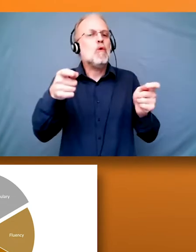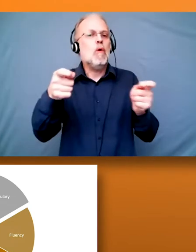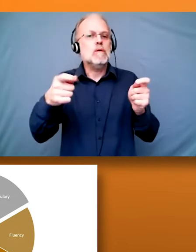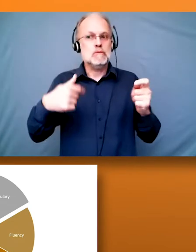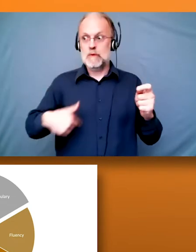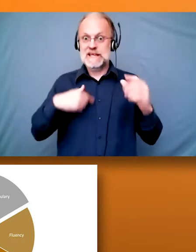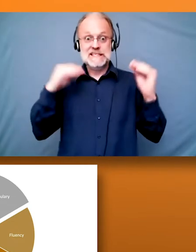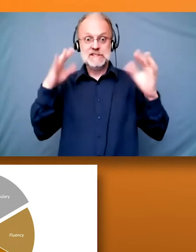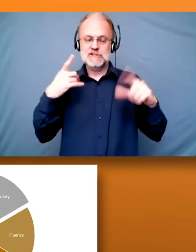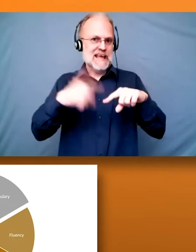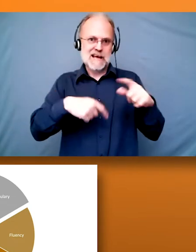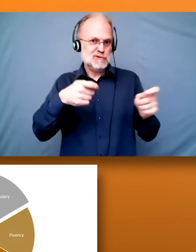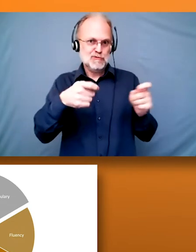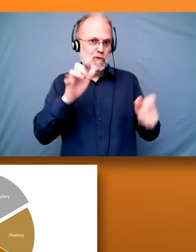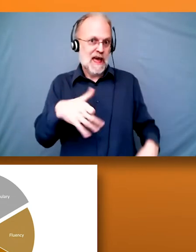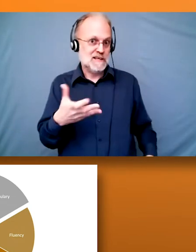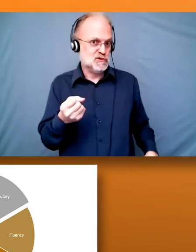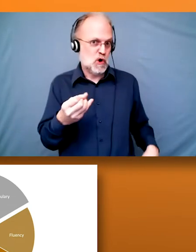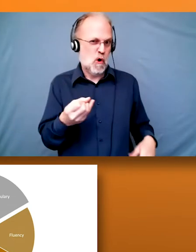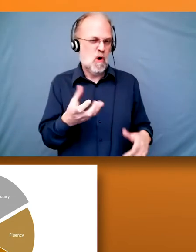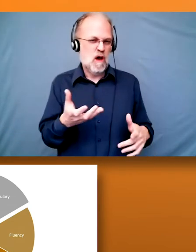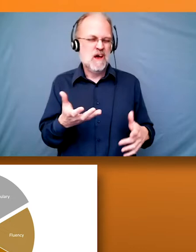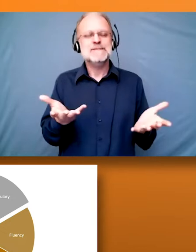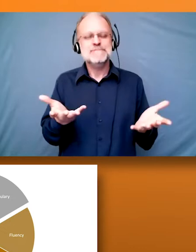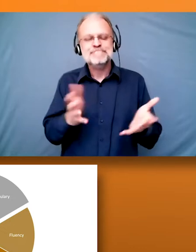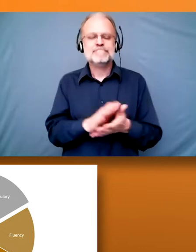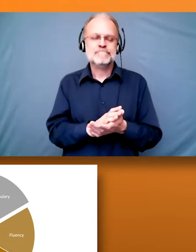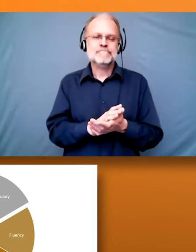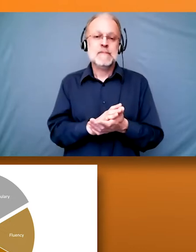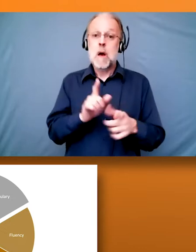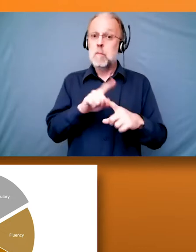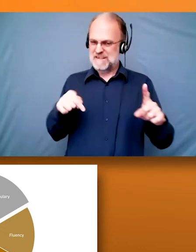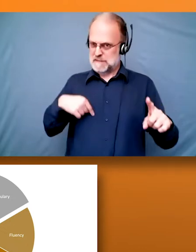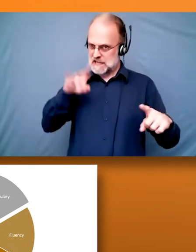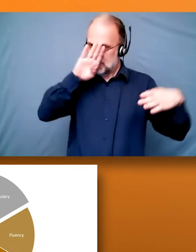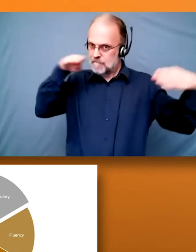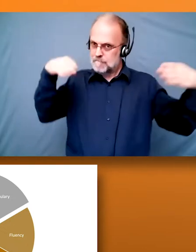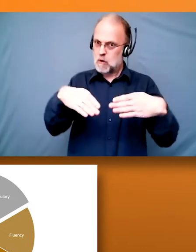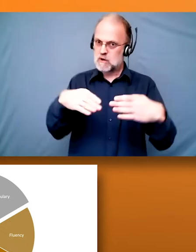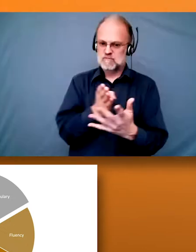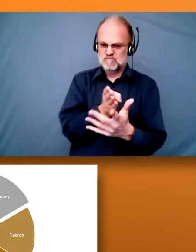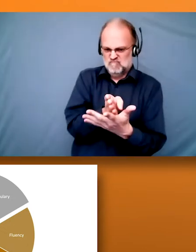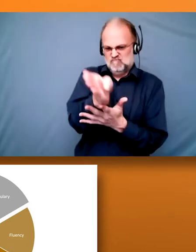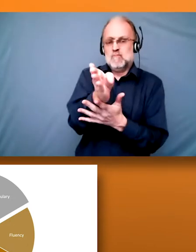that we don't have any control over as teachers. So today, what we're going to talk about is vocabulary,